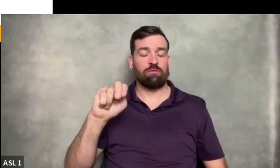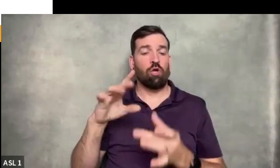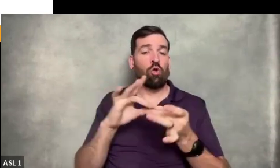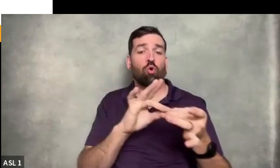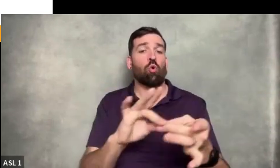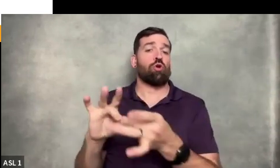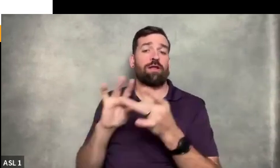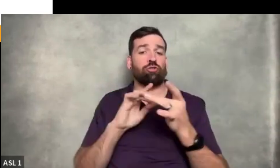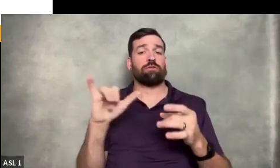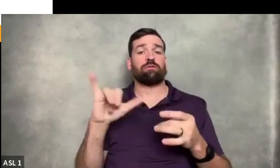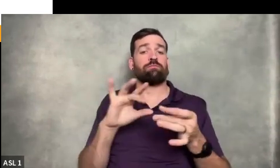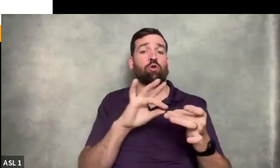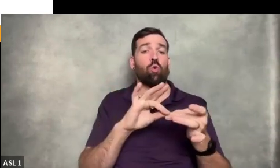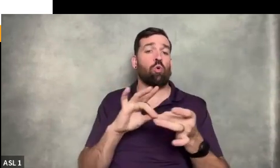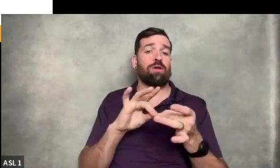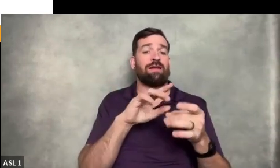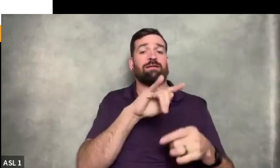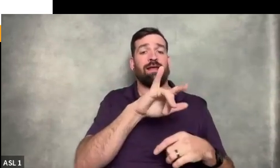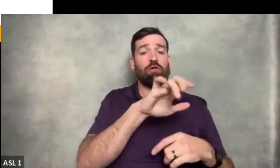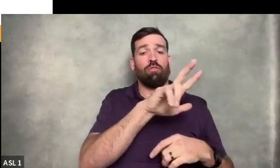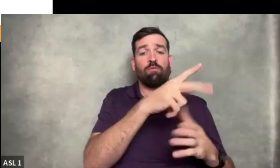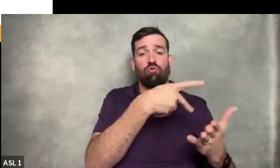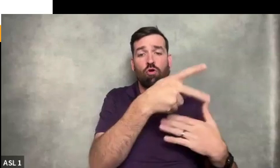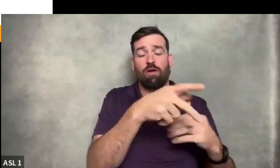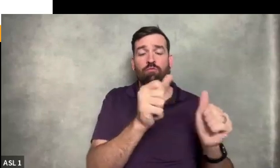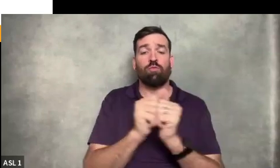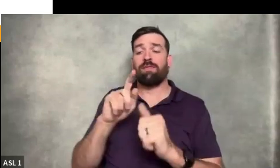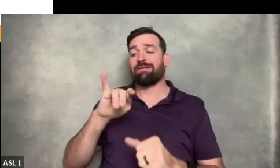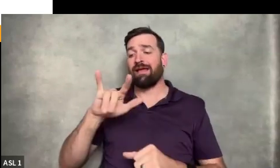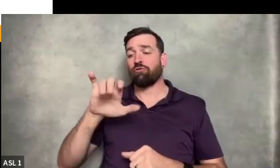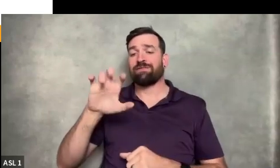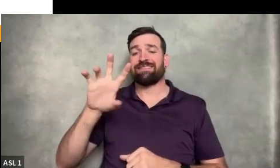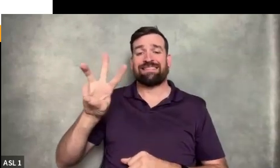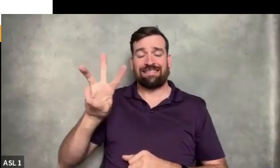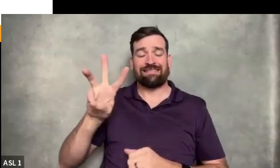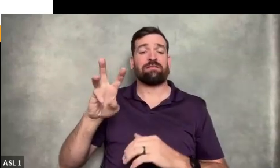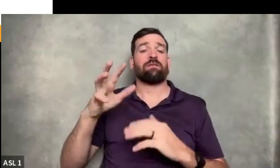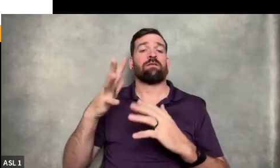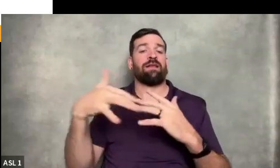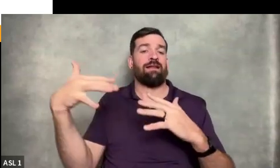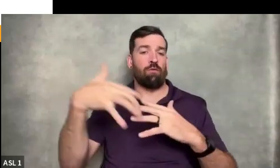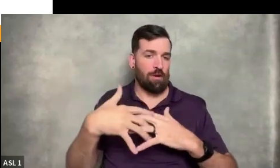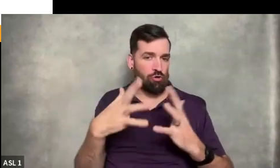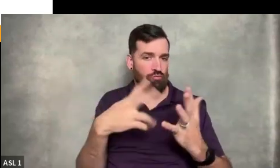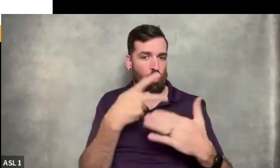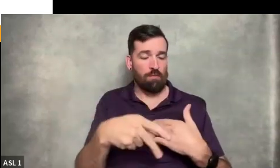like coordinating Title III programs with Title VI Native American programs. Please note that even if